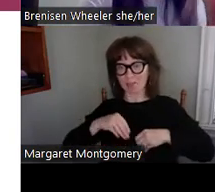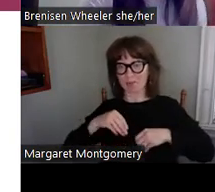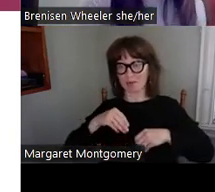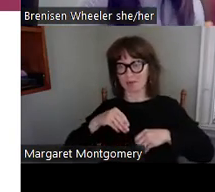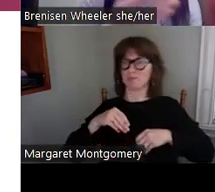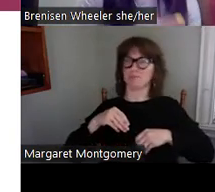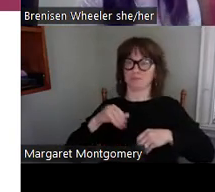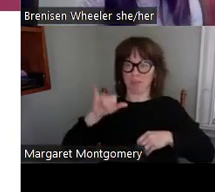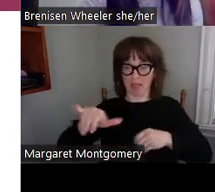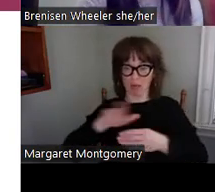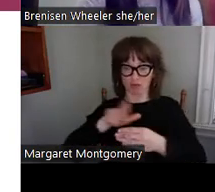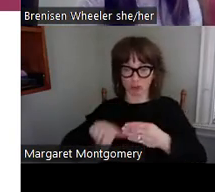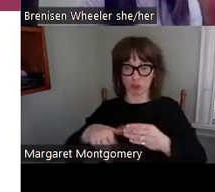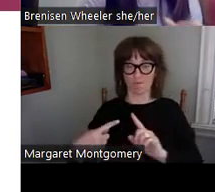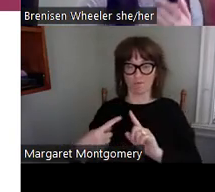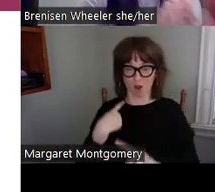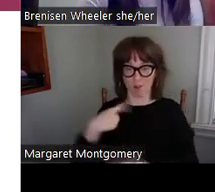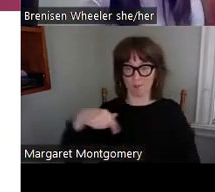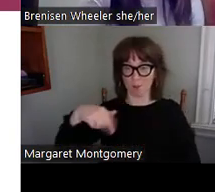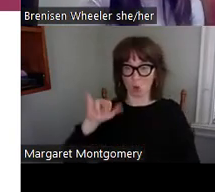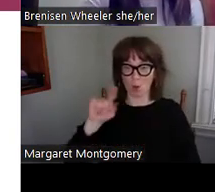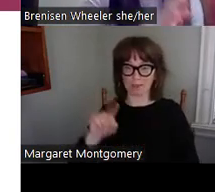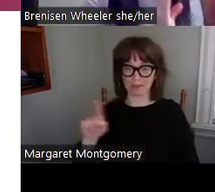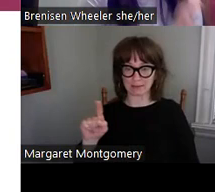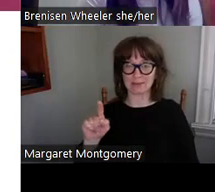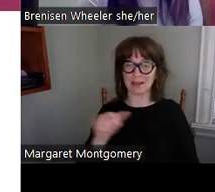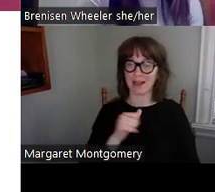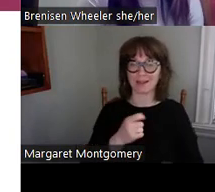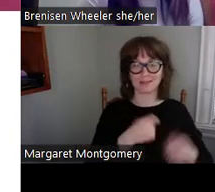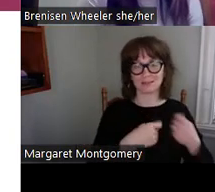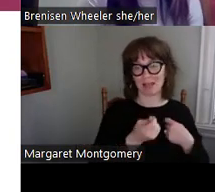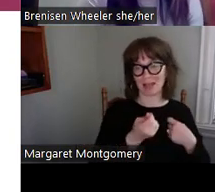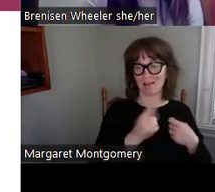alone and that they're not crazy, and that they're experiences and their emotions associated